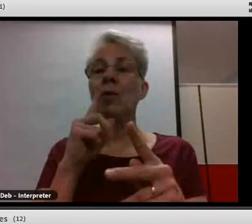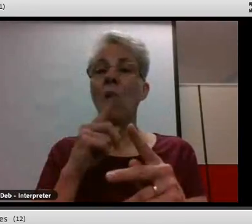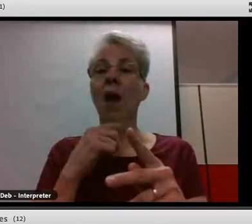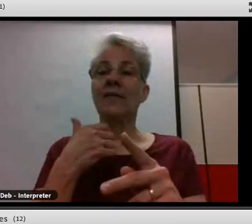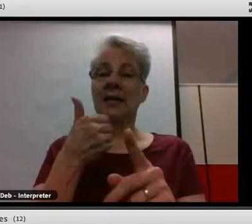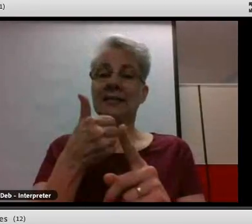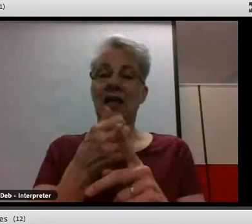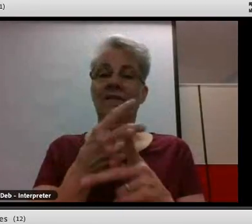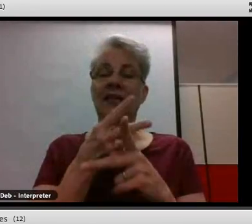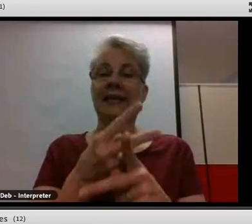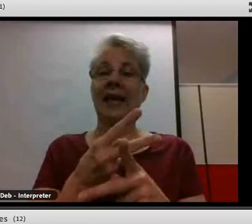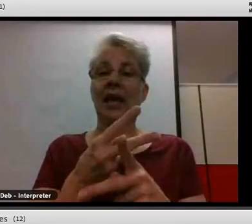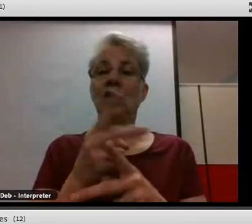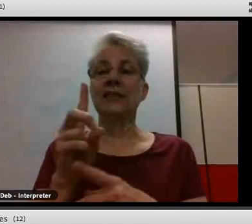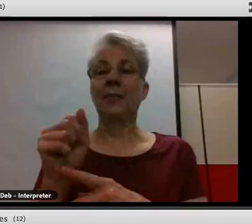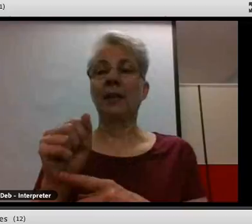You can just type yes or no.